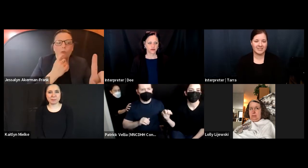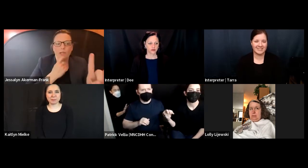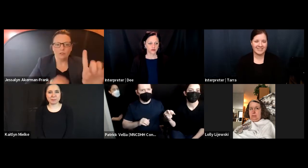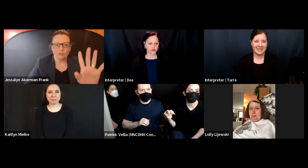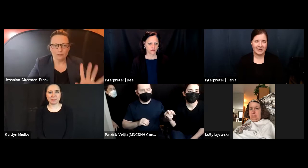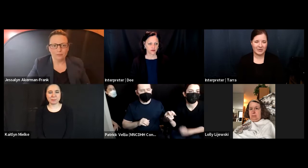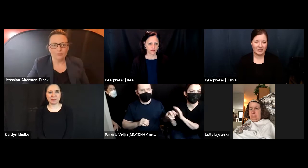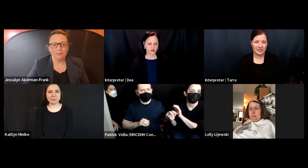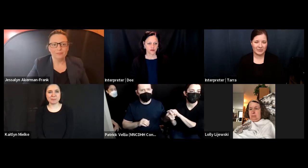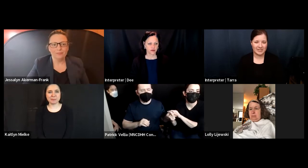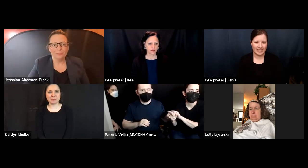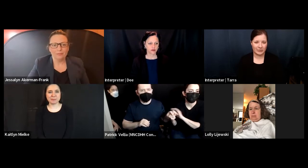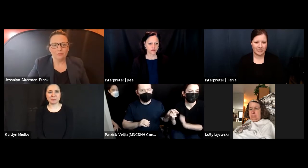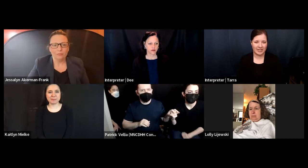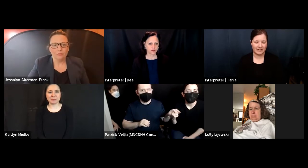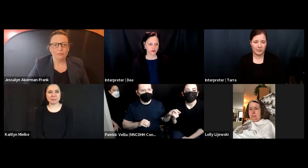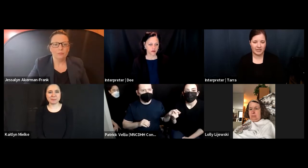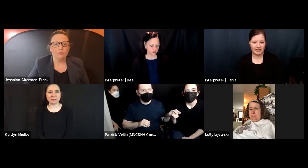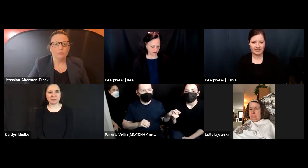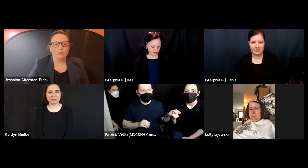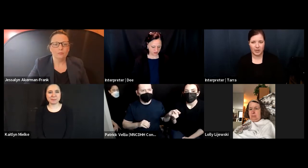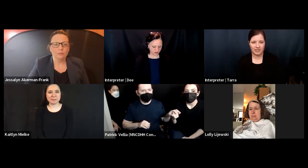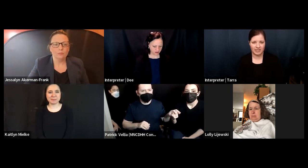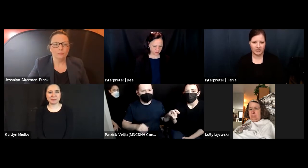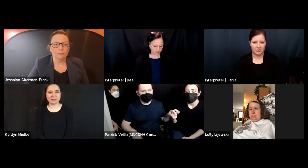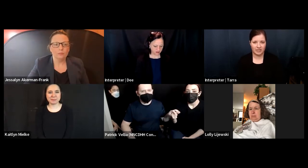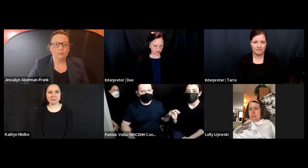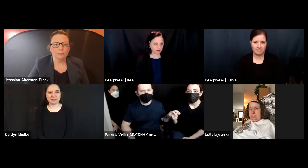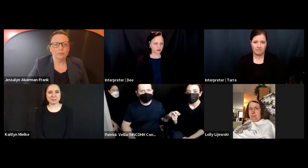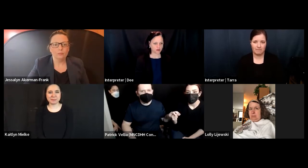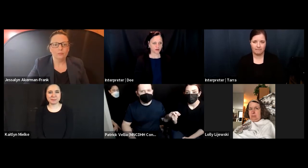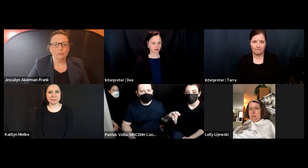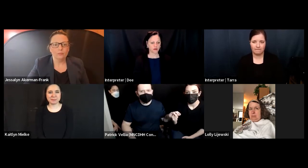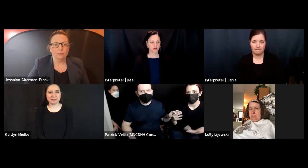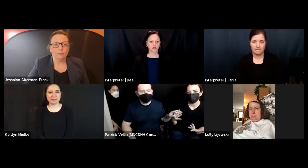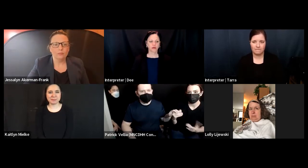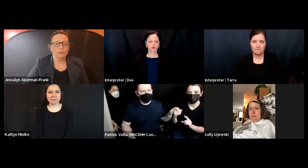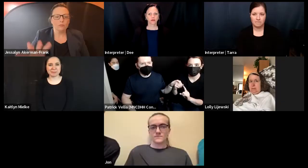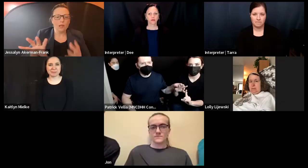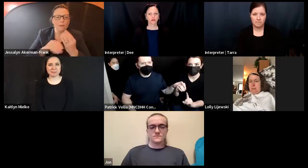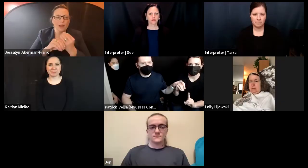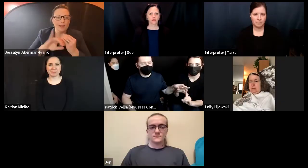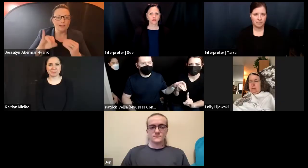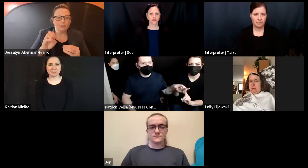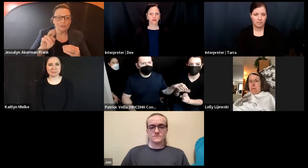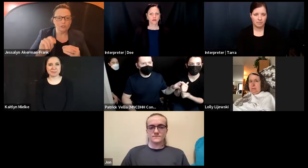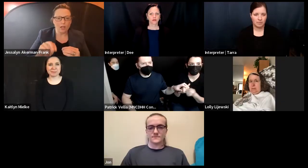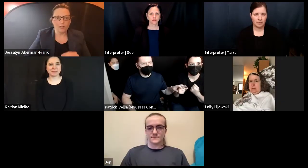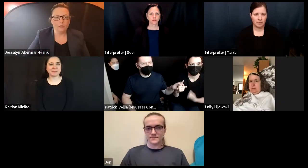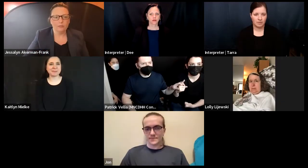I'm adding Lori. Hold on one second. Hold on one second, Patrick. Hold on one second. We're trying to get every spotlit here.